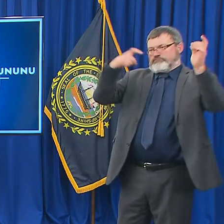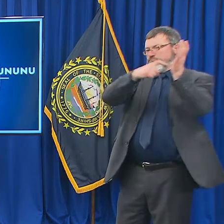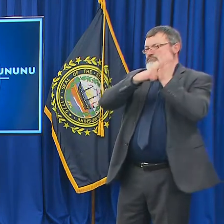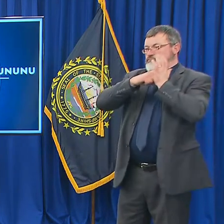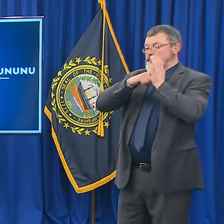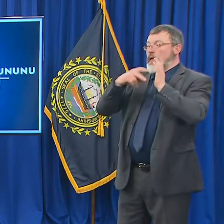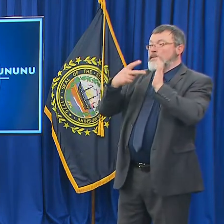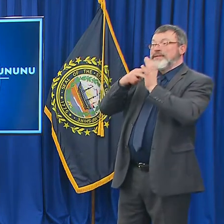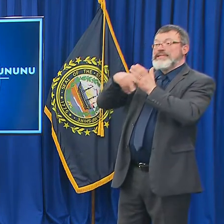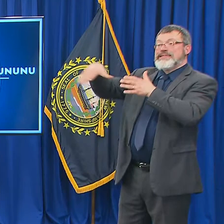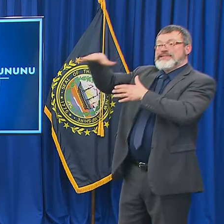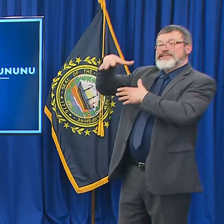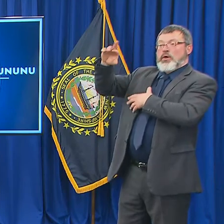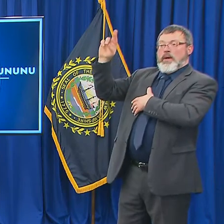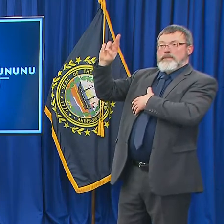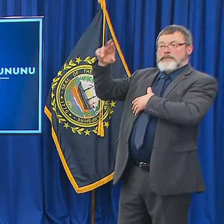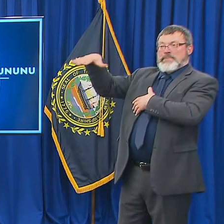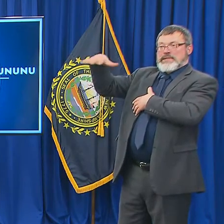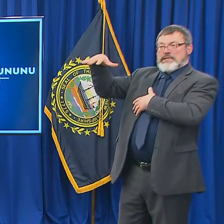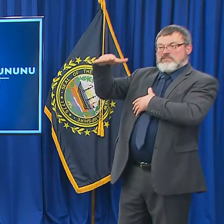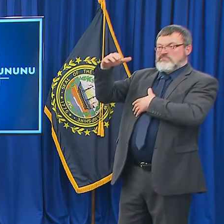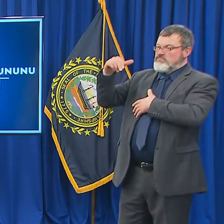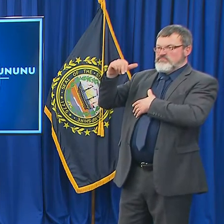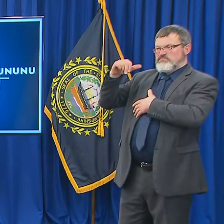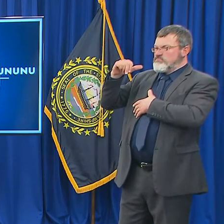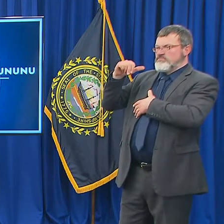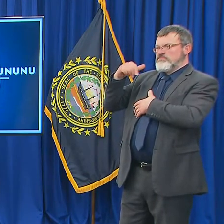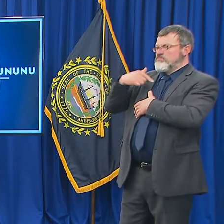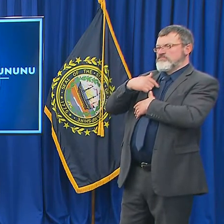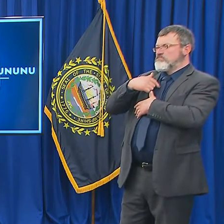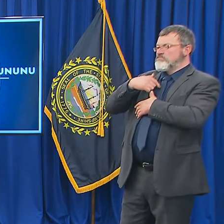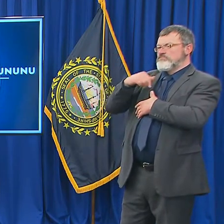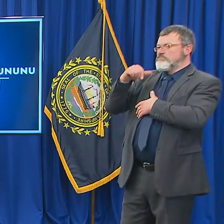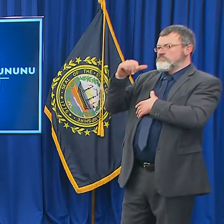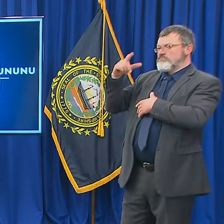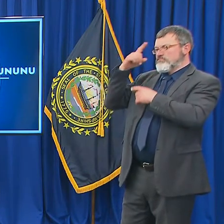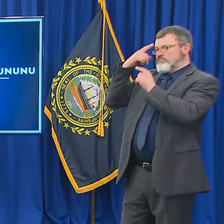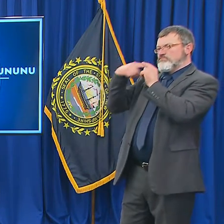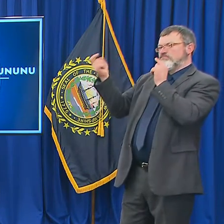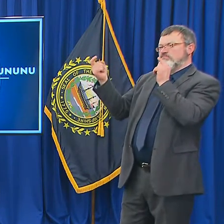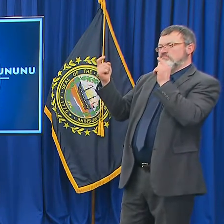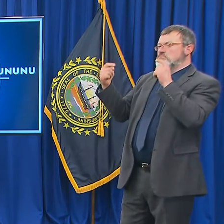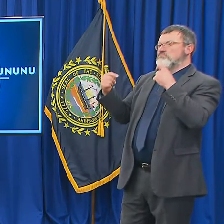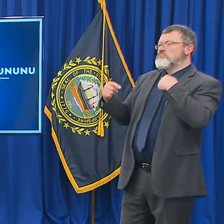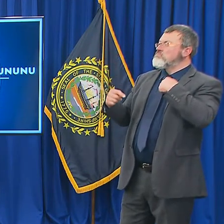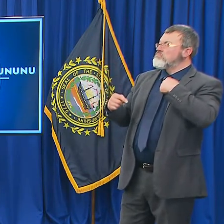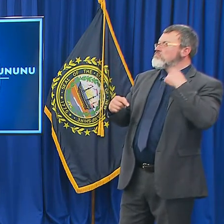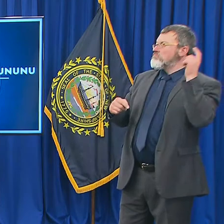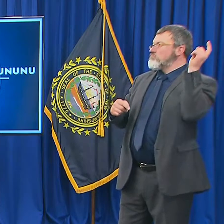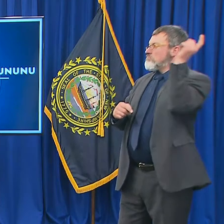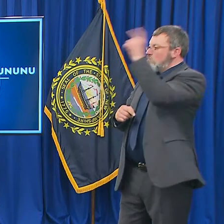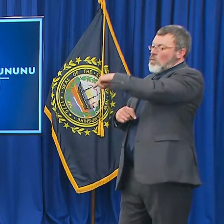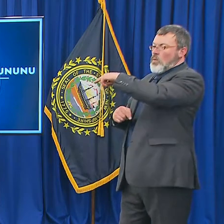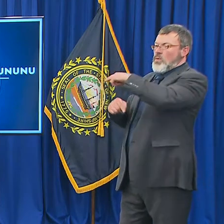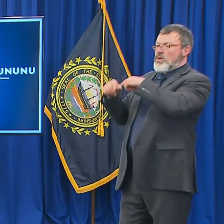might happen at the caucus or whatever it might be, but we'll simply say that a mass mandate exists will be existing tomorrow it will be in effect.